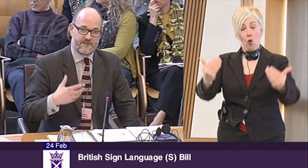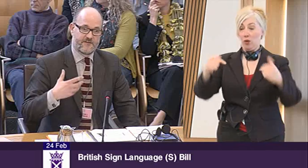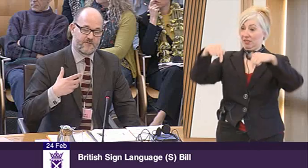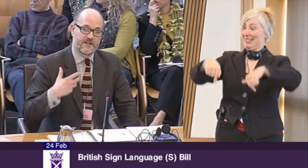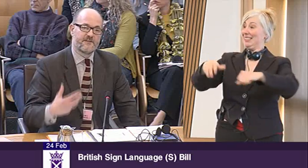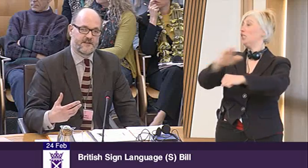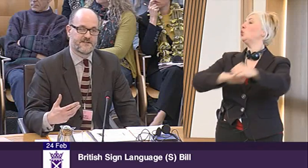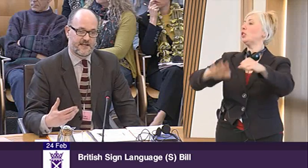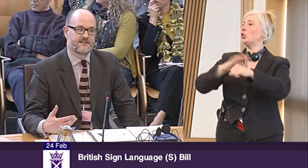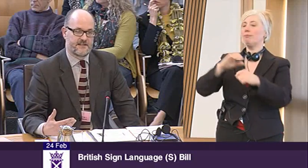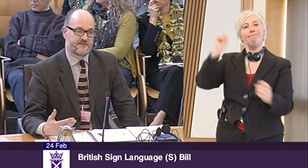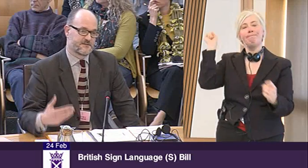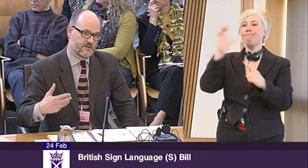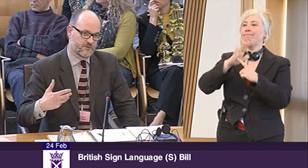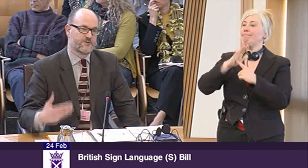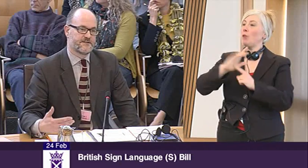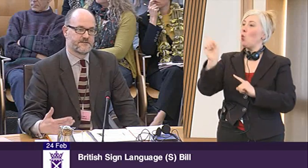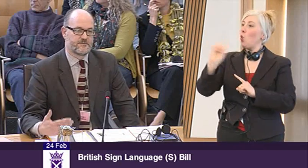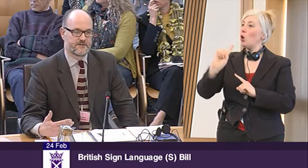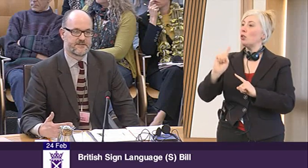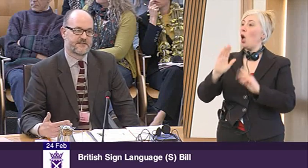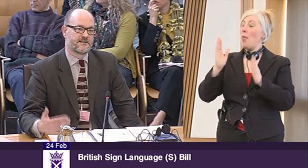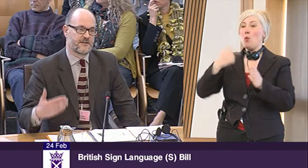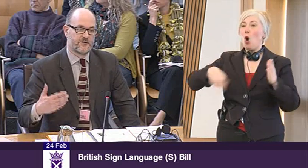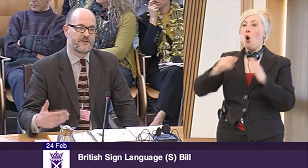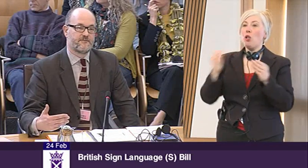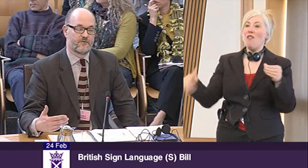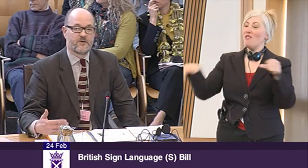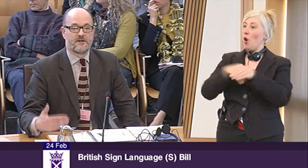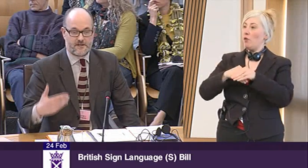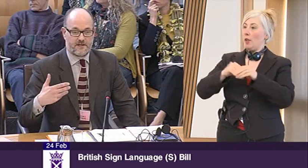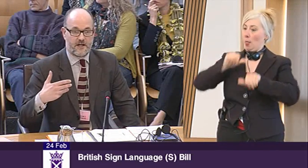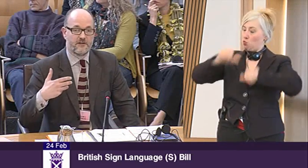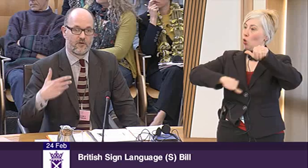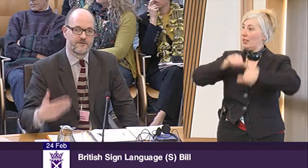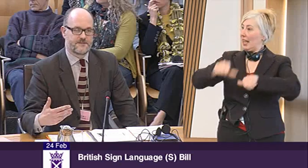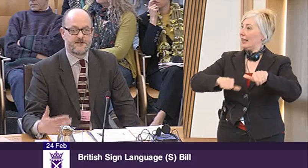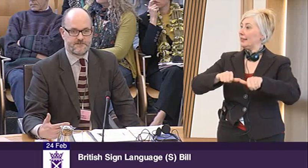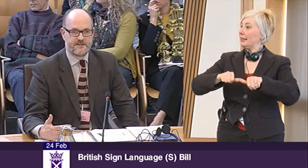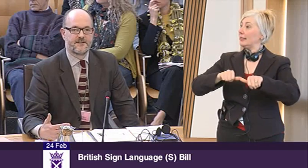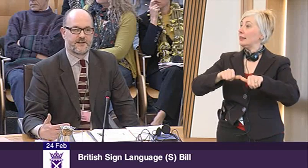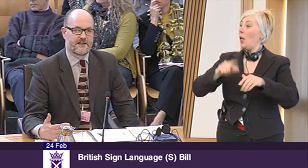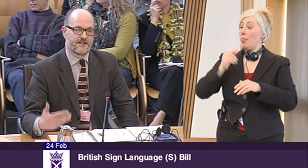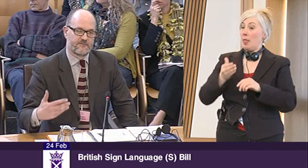The key point to add is that we all enter the process looking for a long-term response